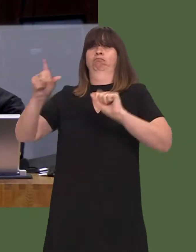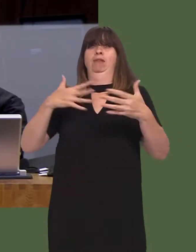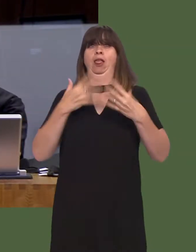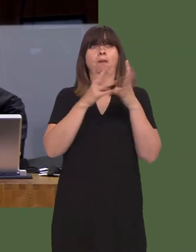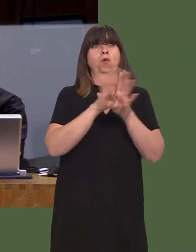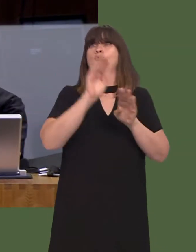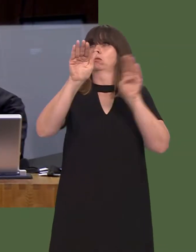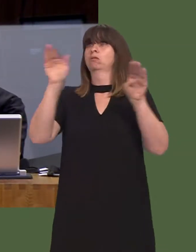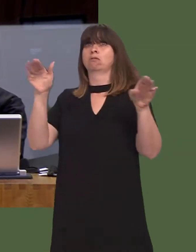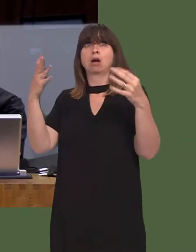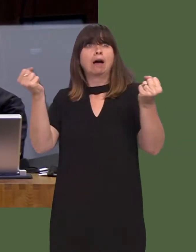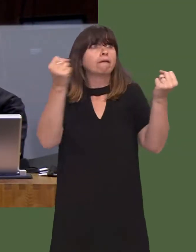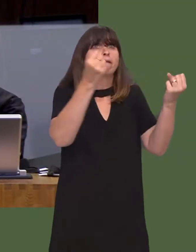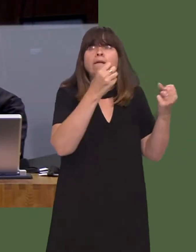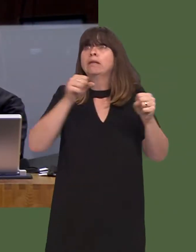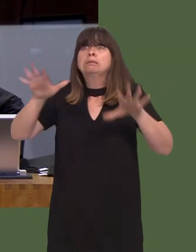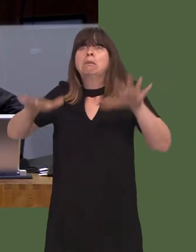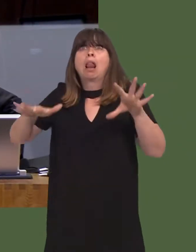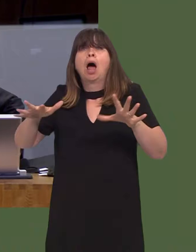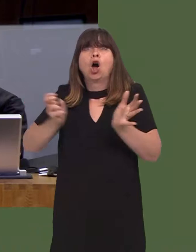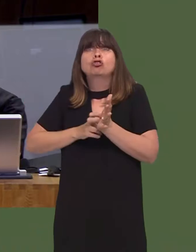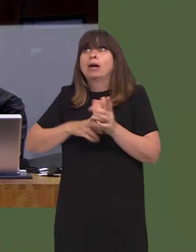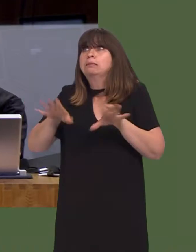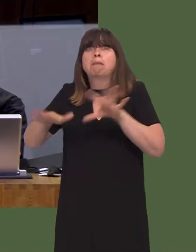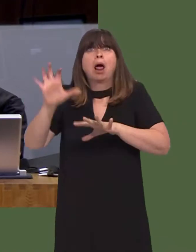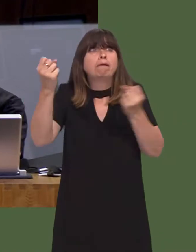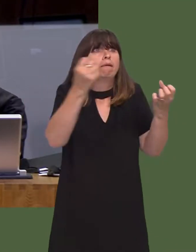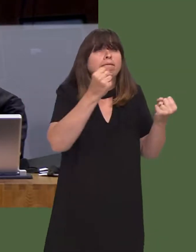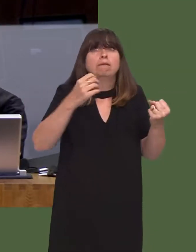boards in Wales to understand whether there are any arrangements like this in other health